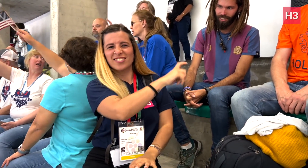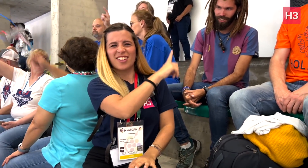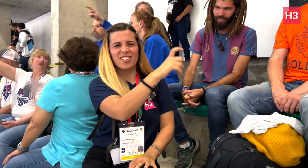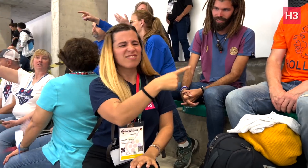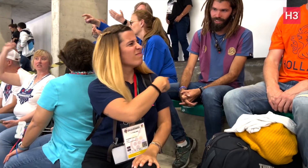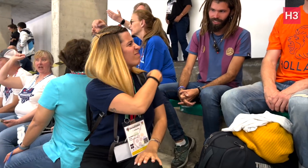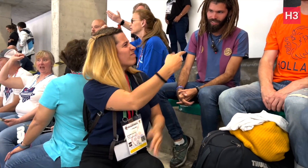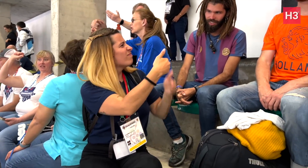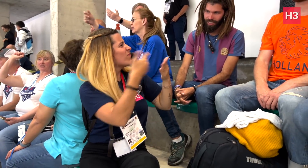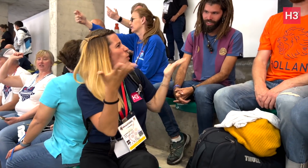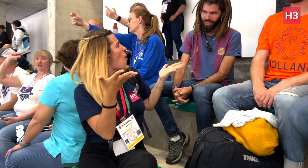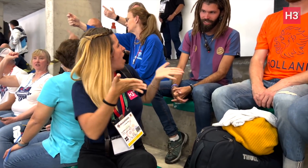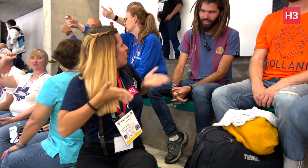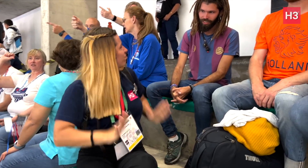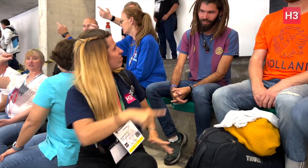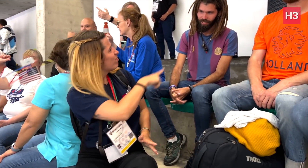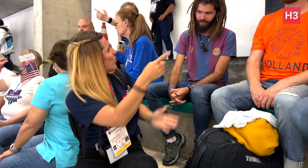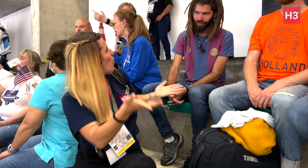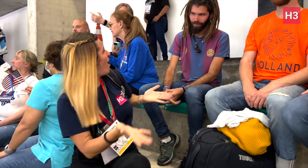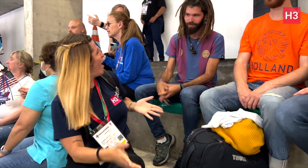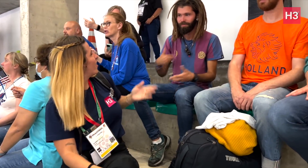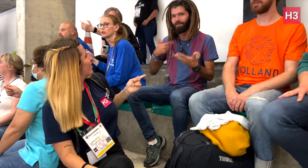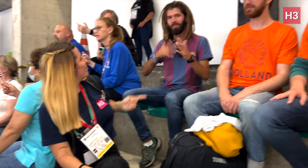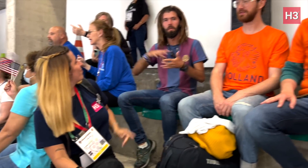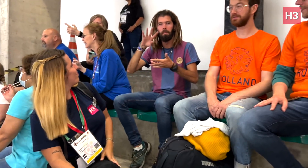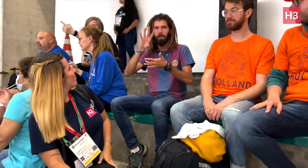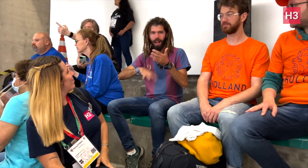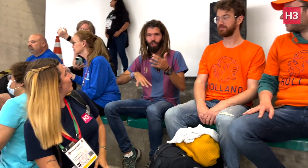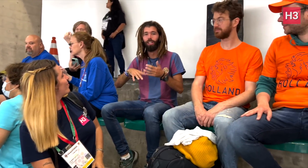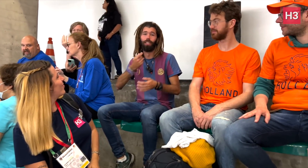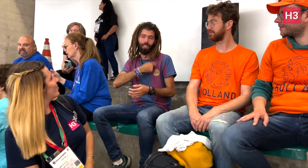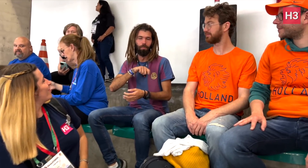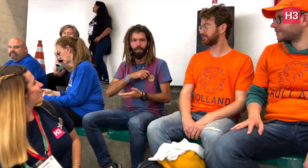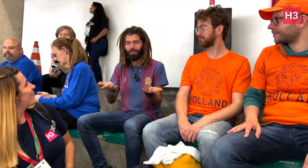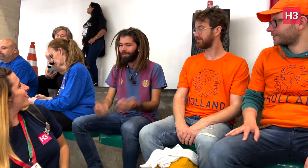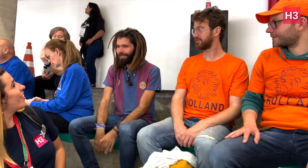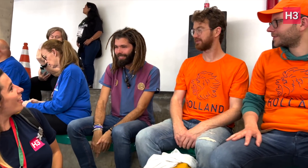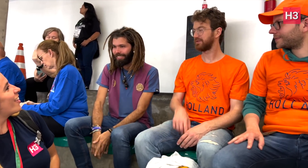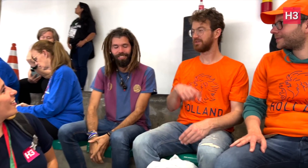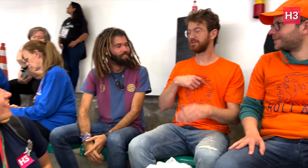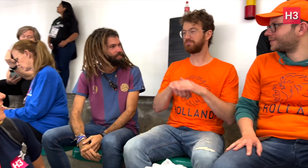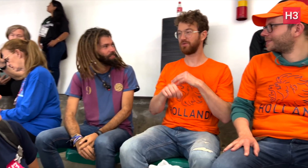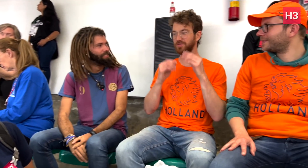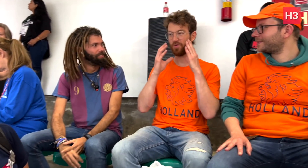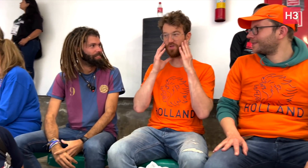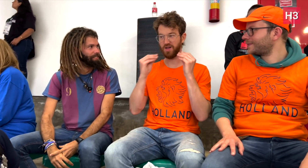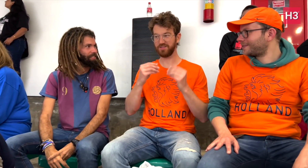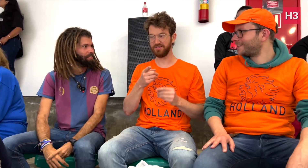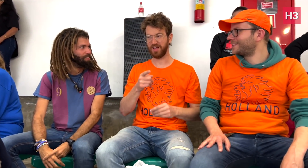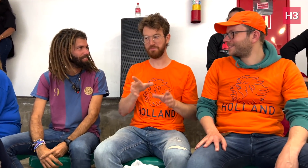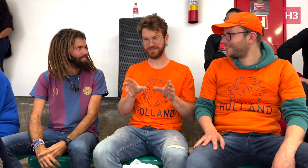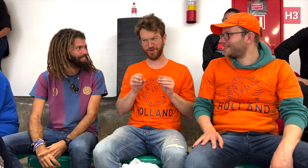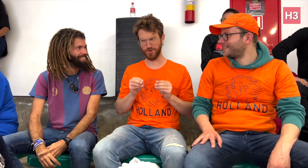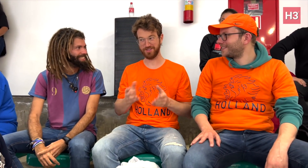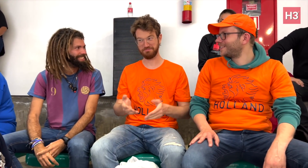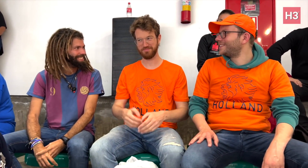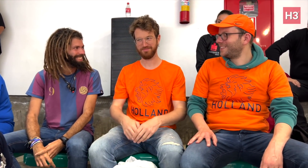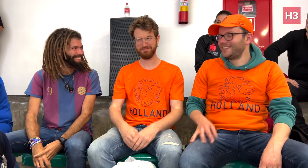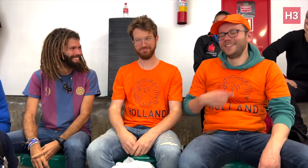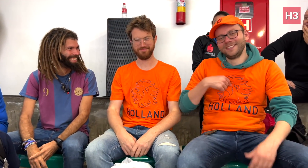Where are you from? I was born in Barcelona, Spain. I was born in Holland.